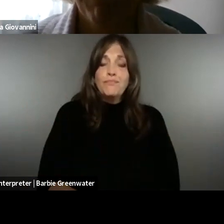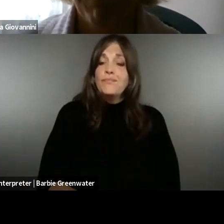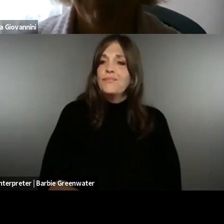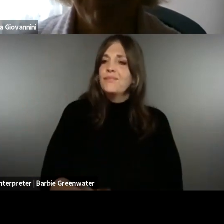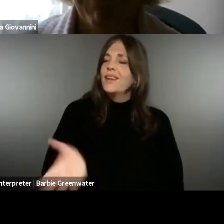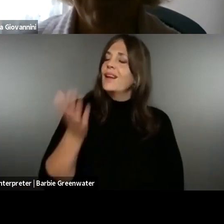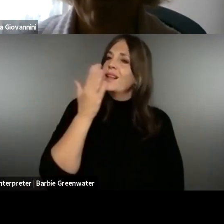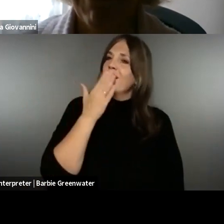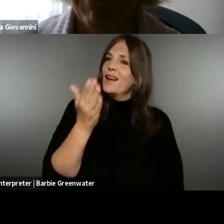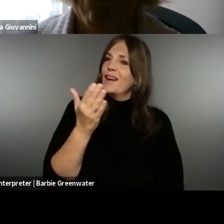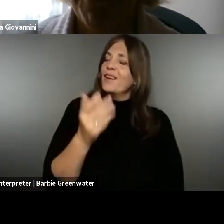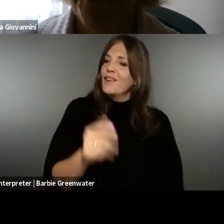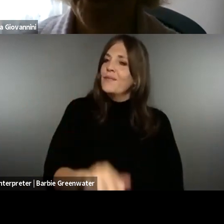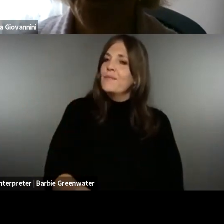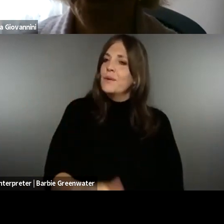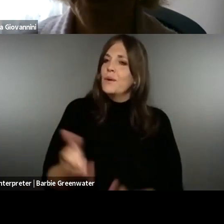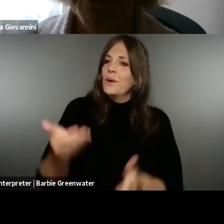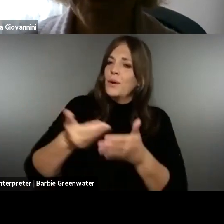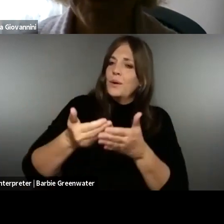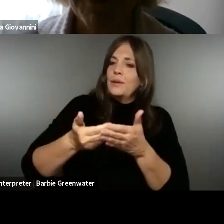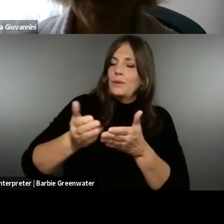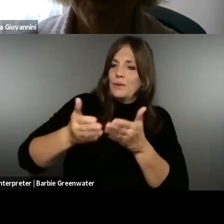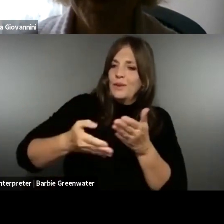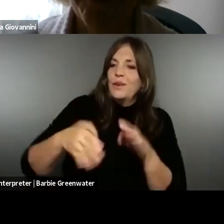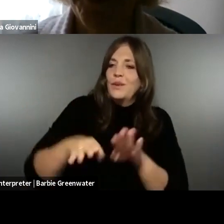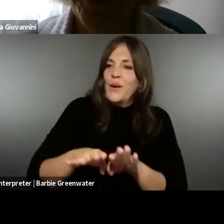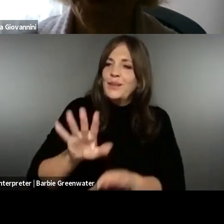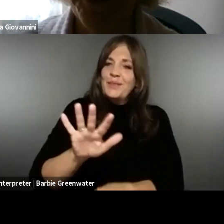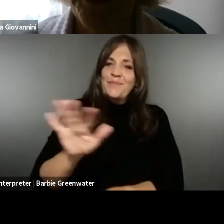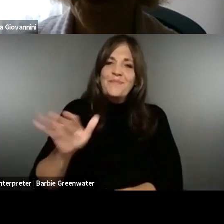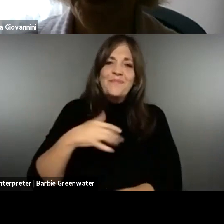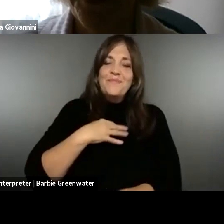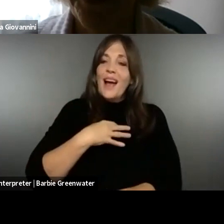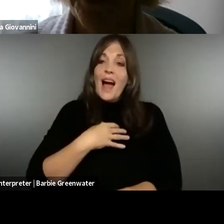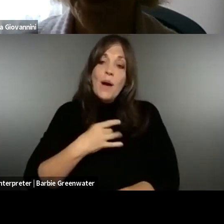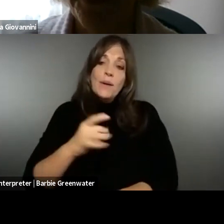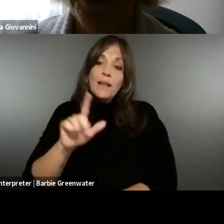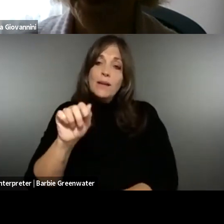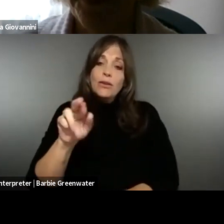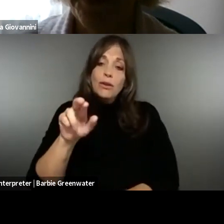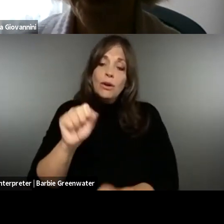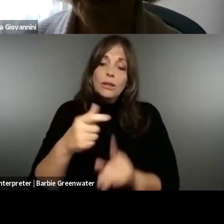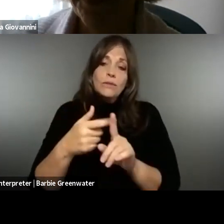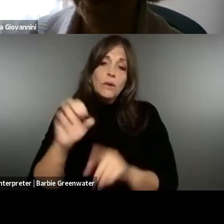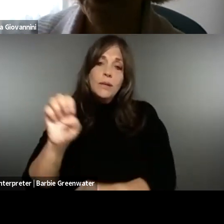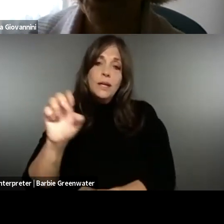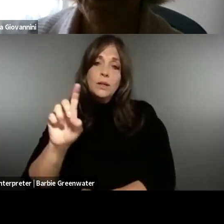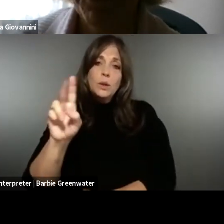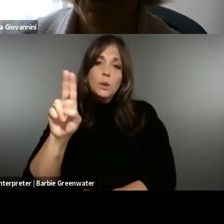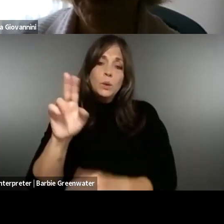authorities to police the market. >> MODERATOR: Thank you. We are